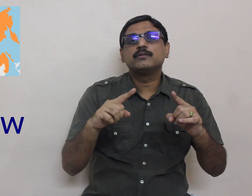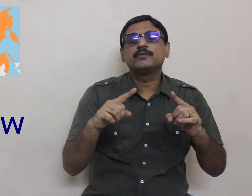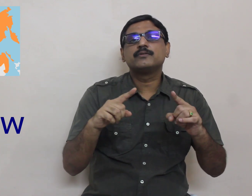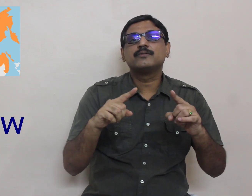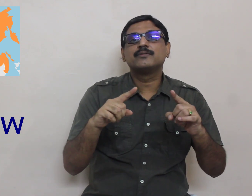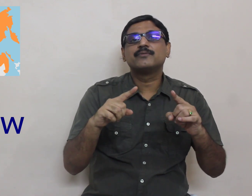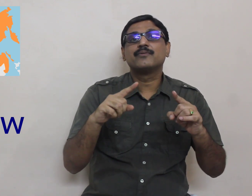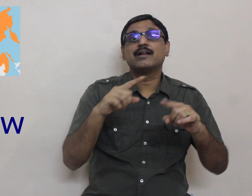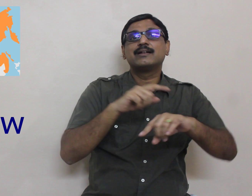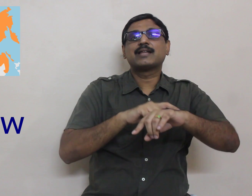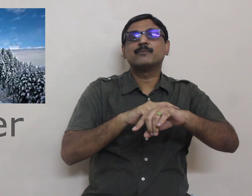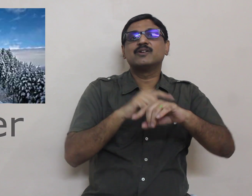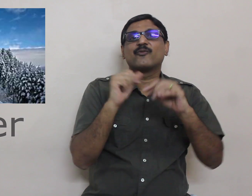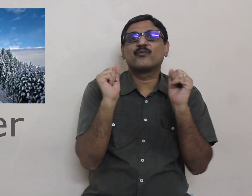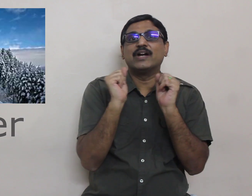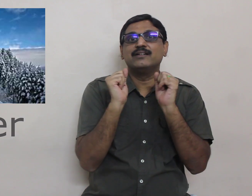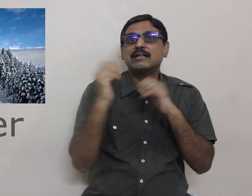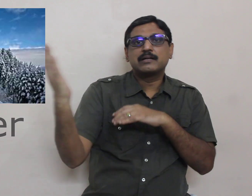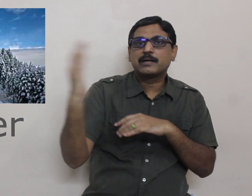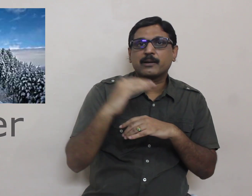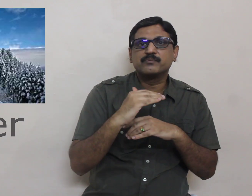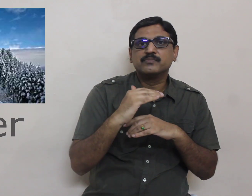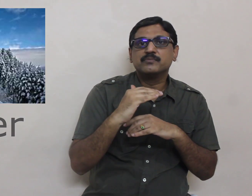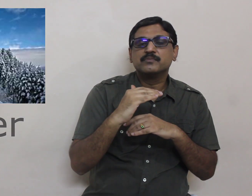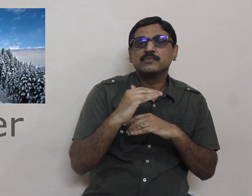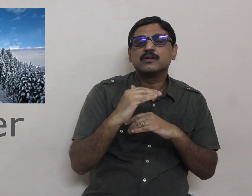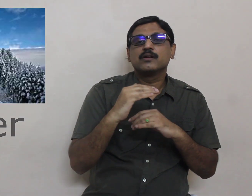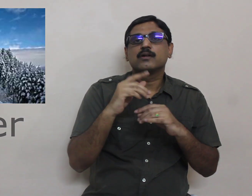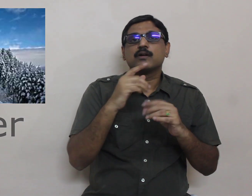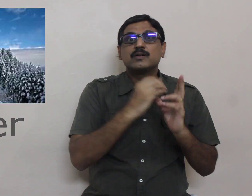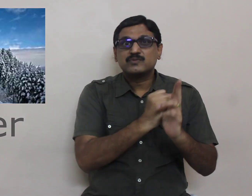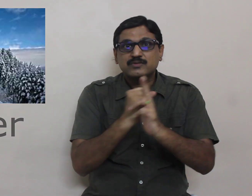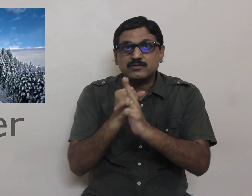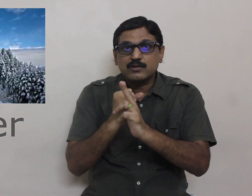But, It was wintertime.